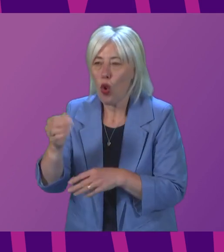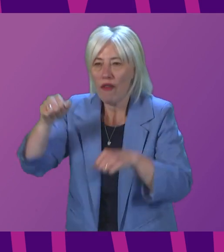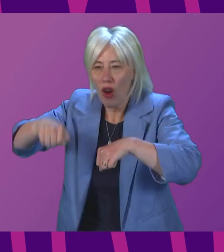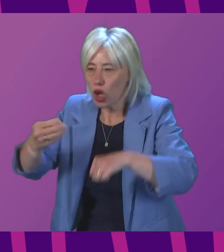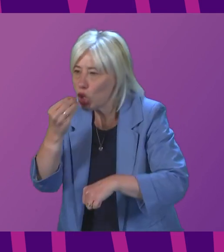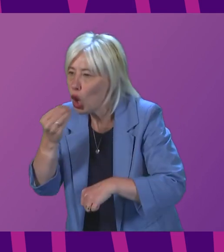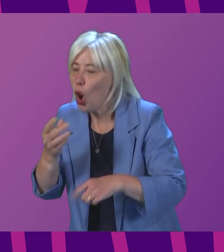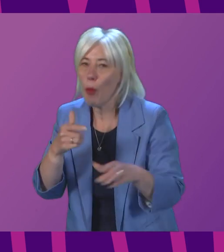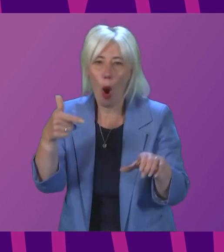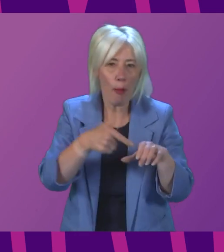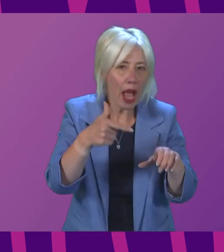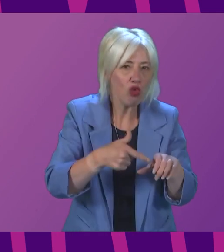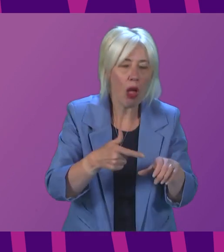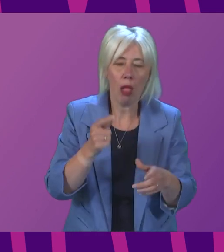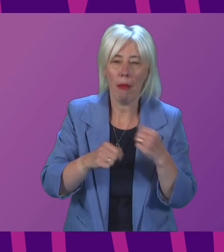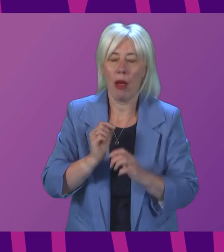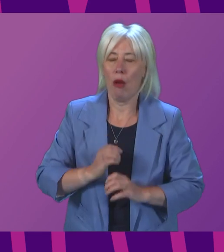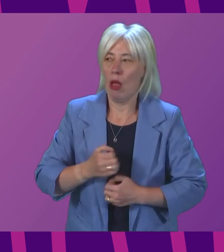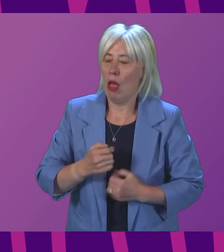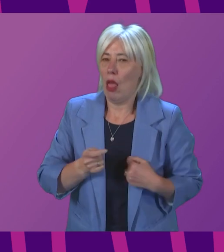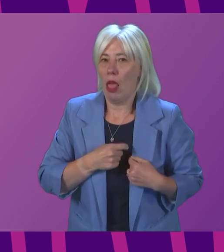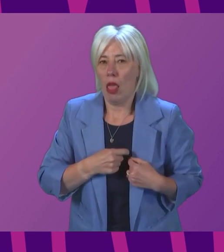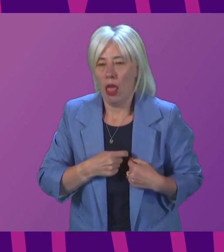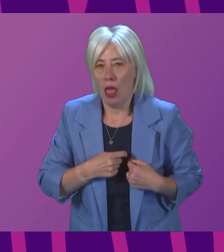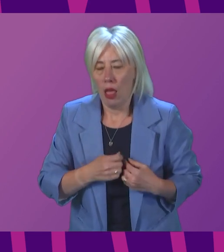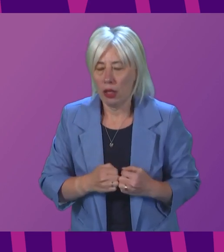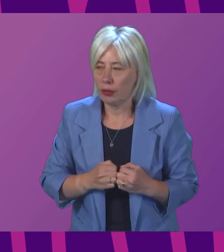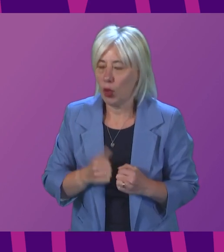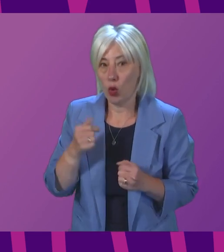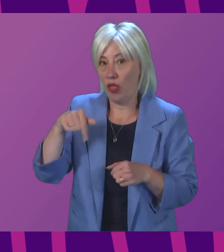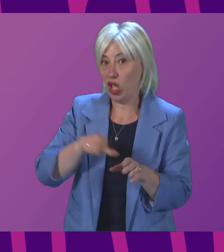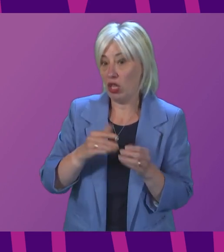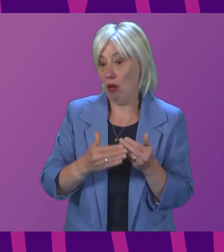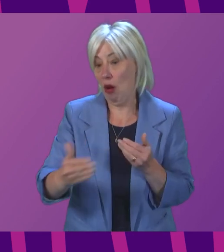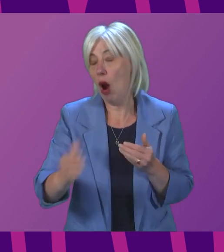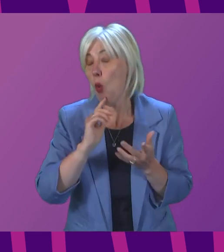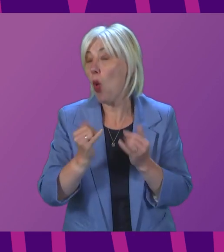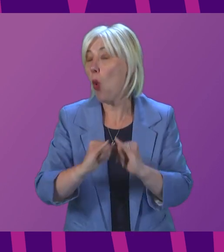to anxiety and stress for many. We also know that, over the course of this year, things will only get worse.